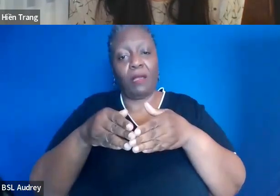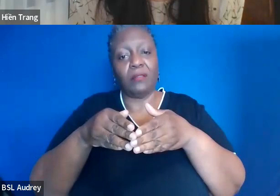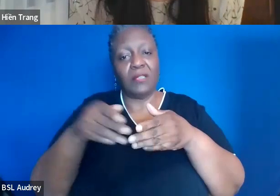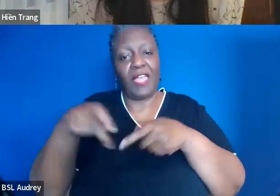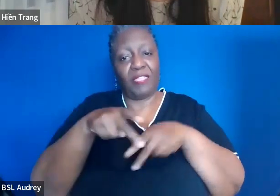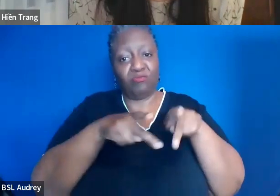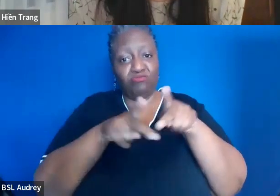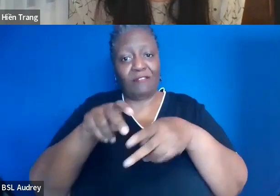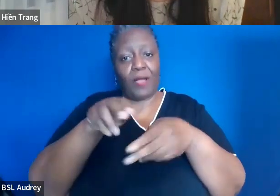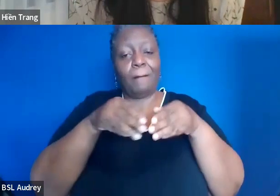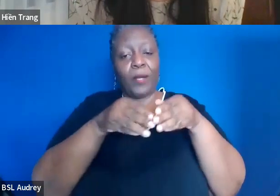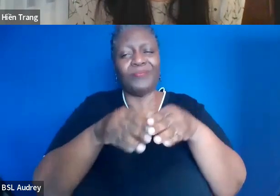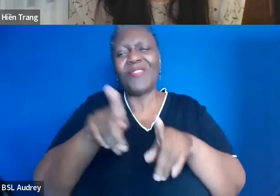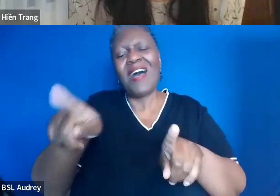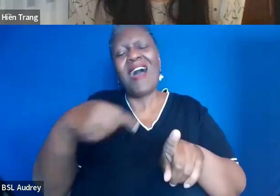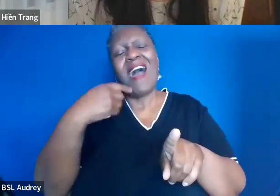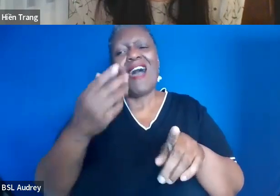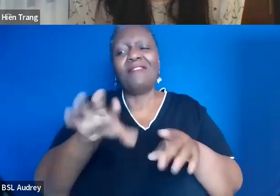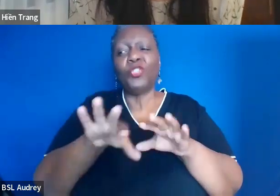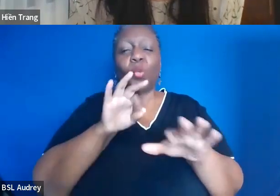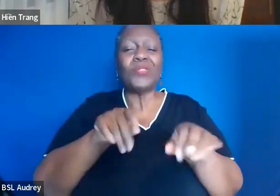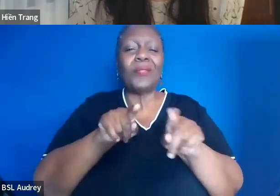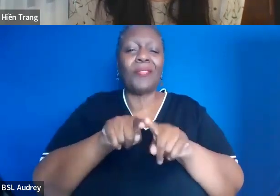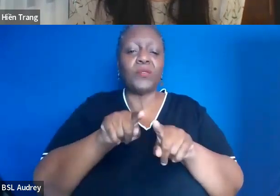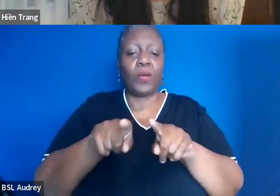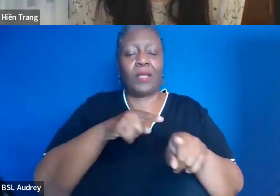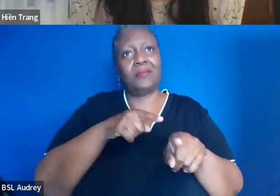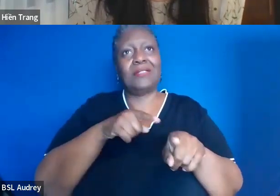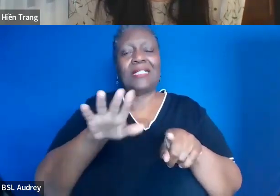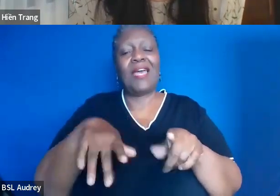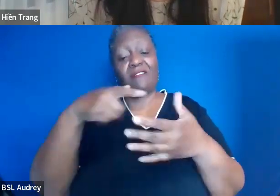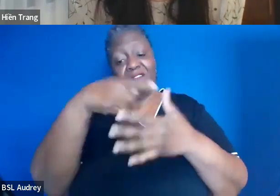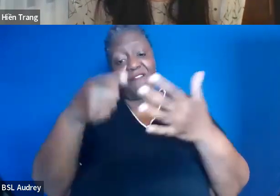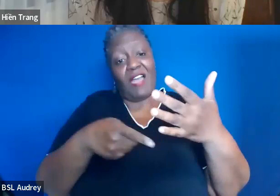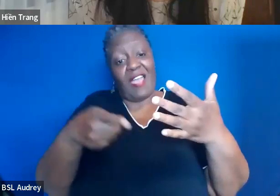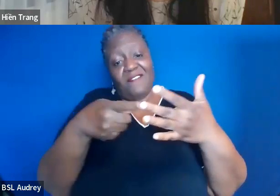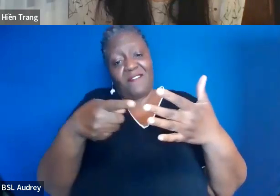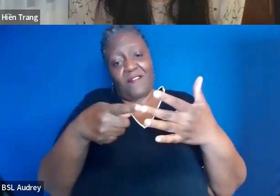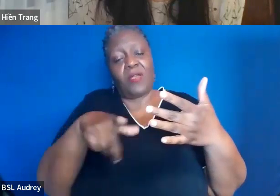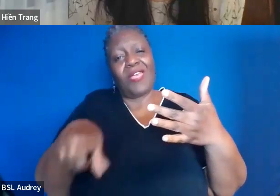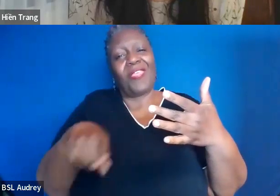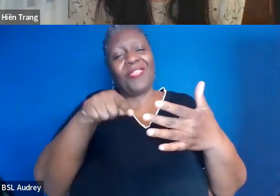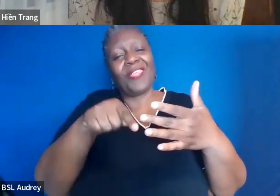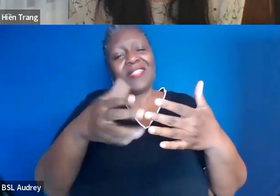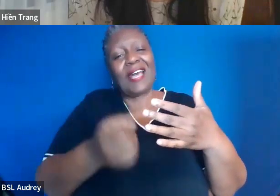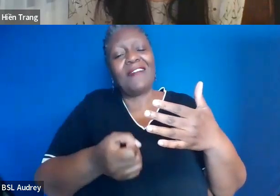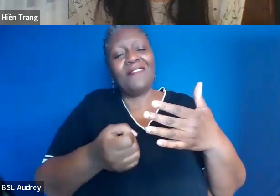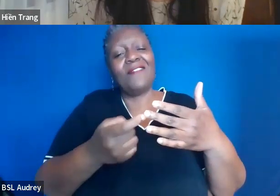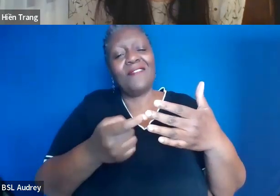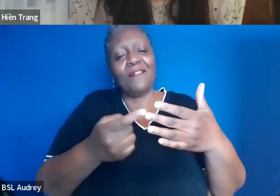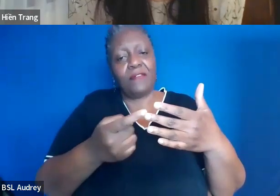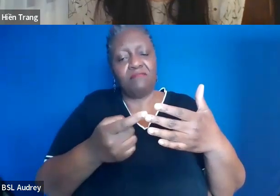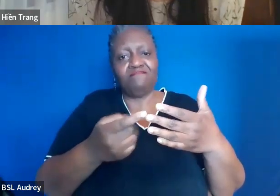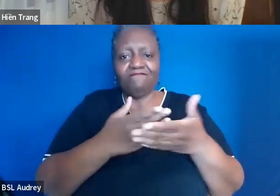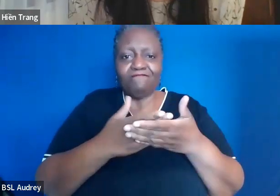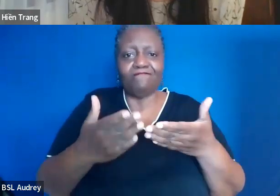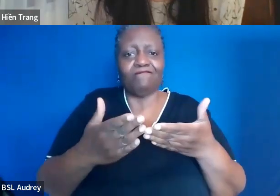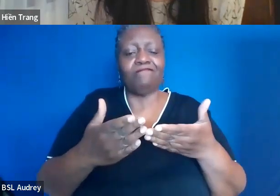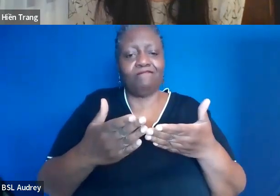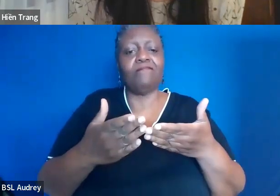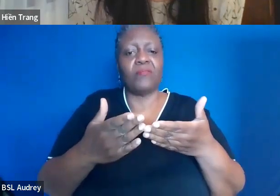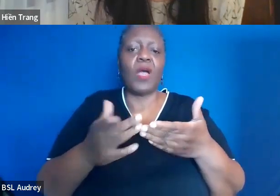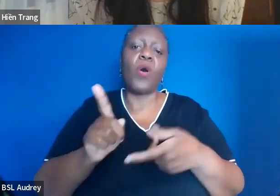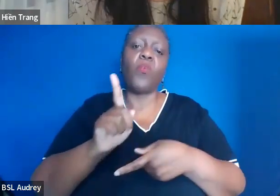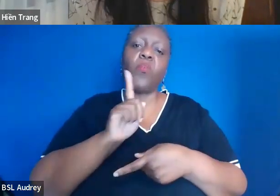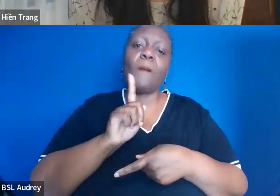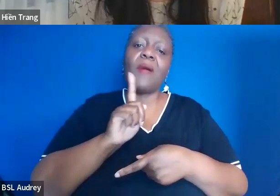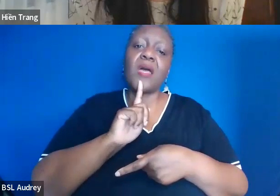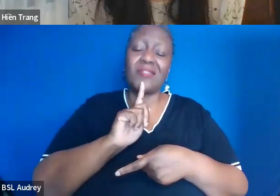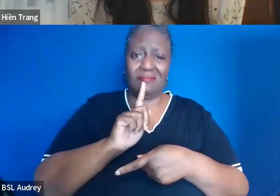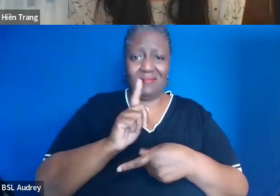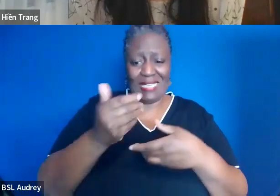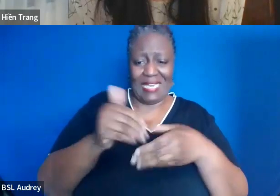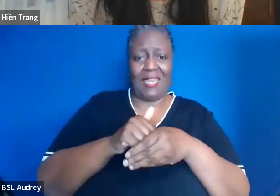the middle because it's the only poem in this five that actually features explicitly a a woman um and